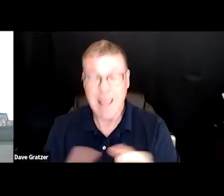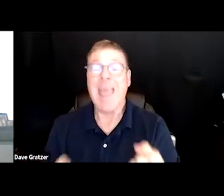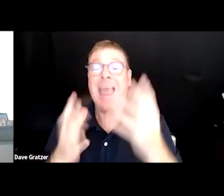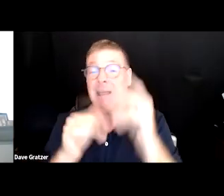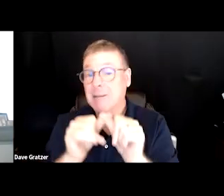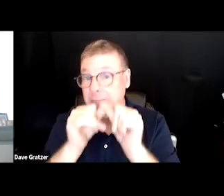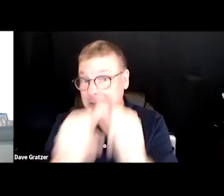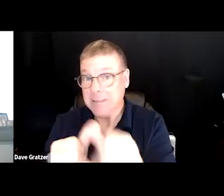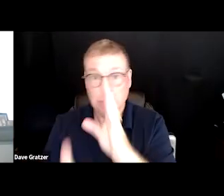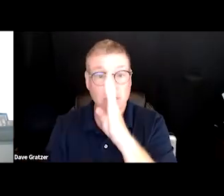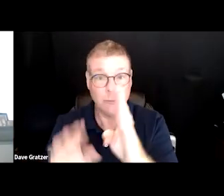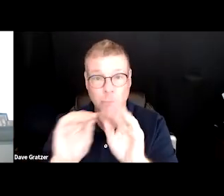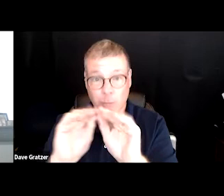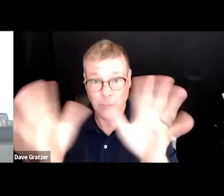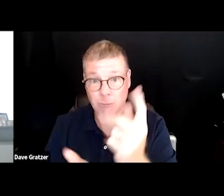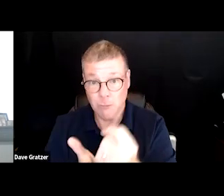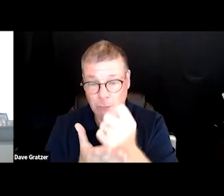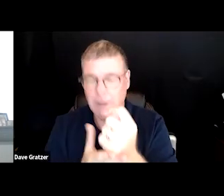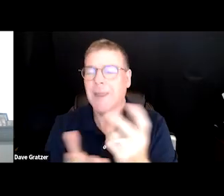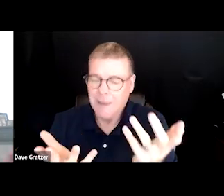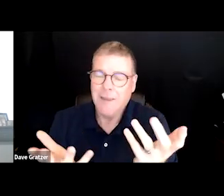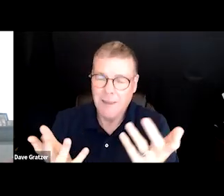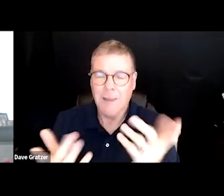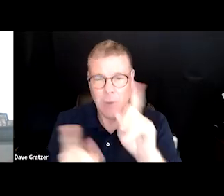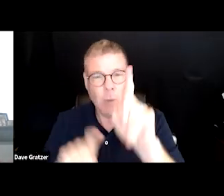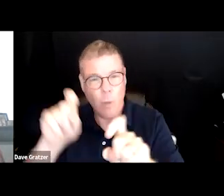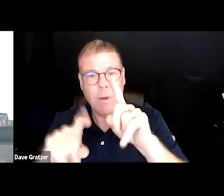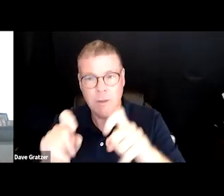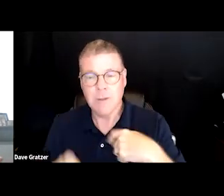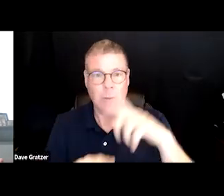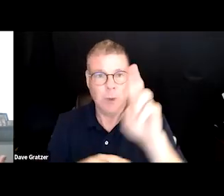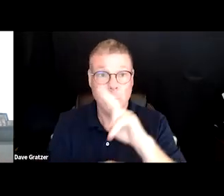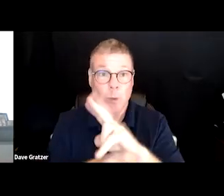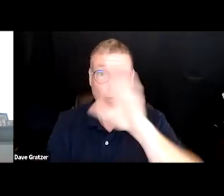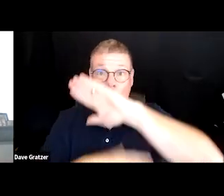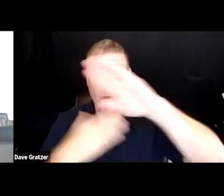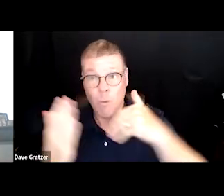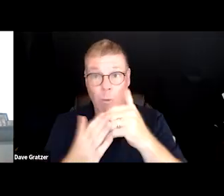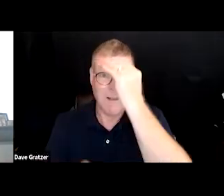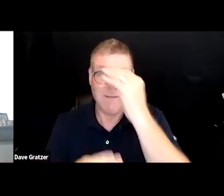Just a few questions that we use all of this data to not only provide answers,